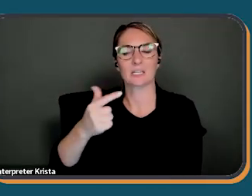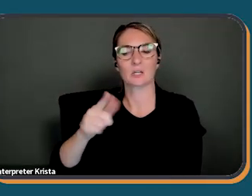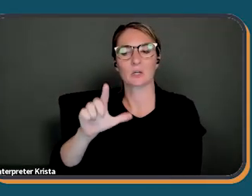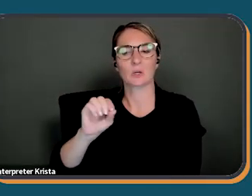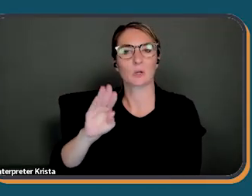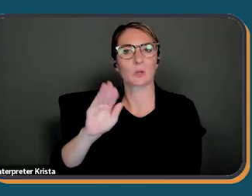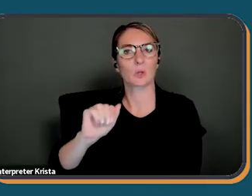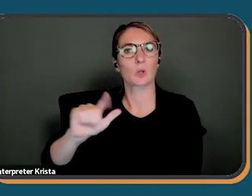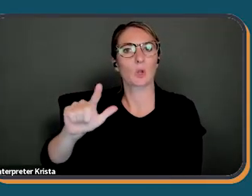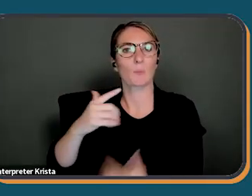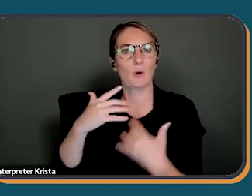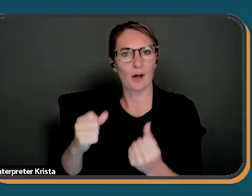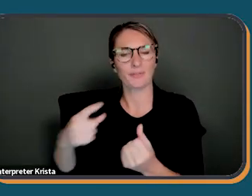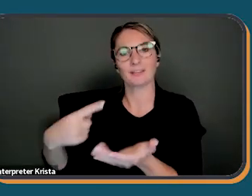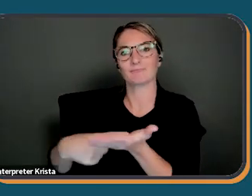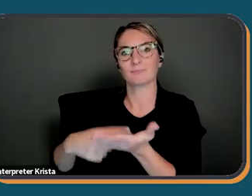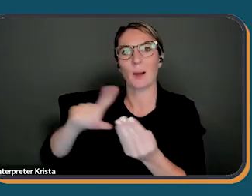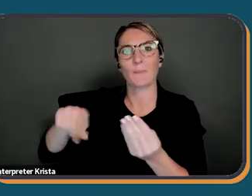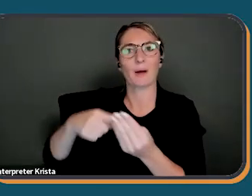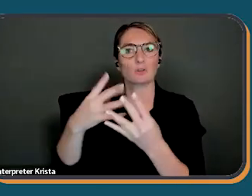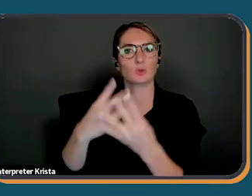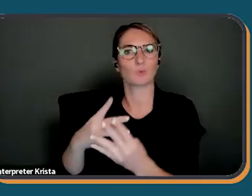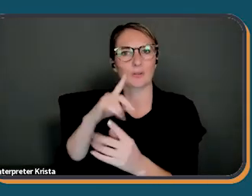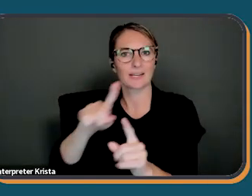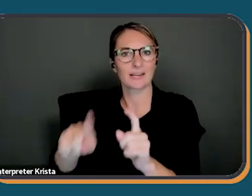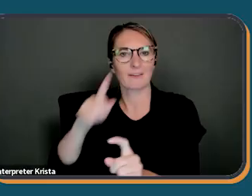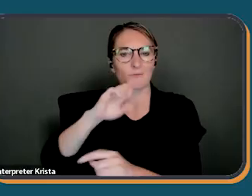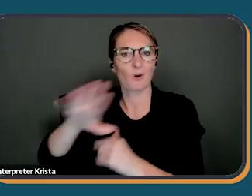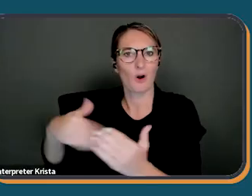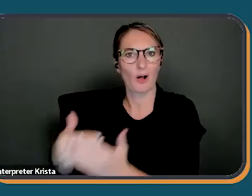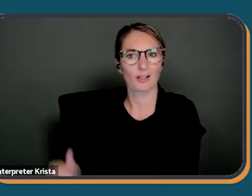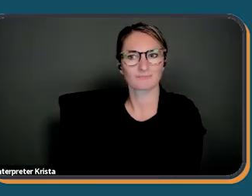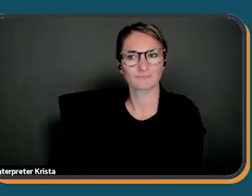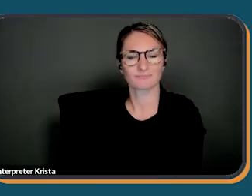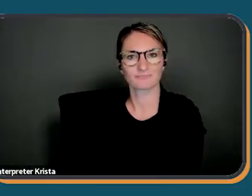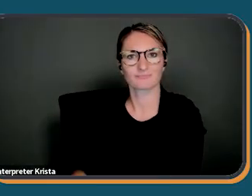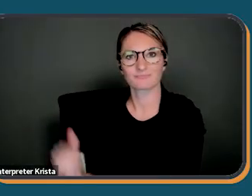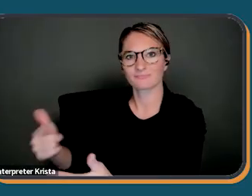Korey Pow Haggerty: Thank you, Dr. Titus. Hi everyone, my name is Korey.